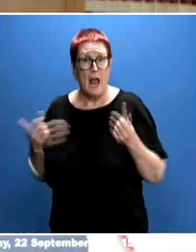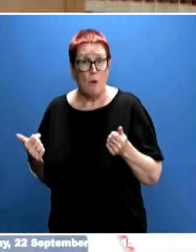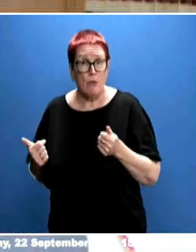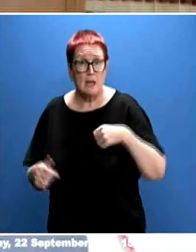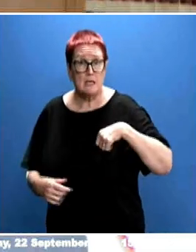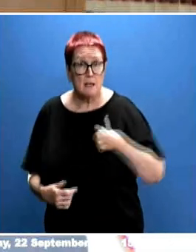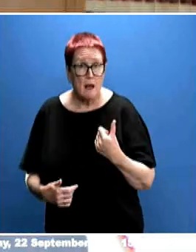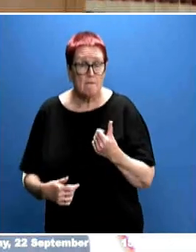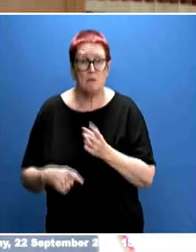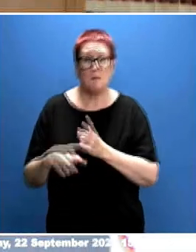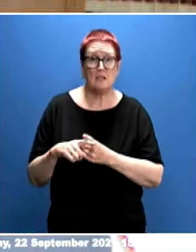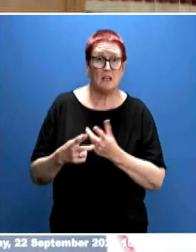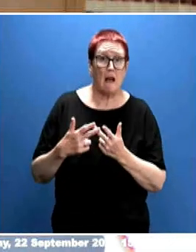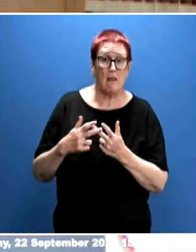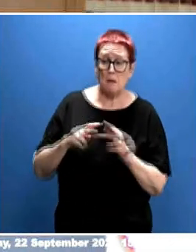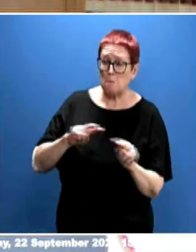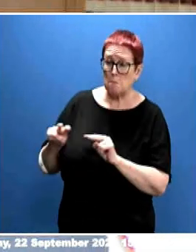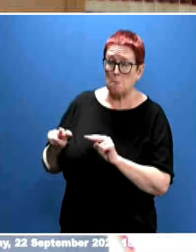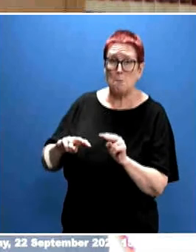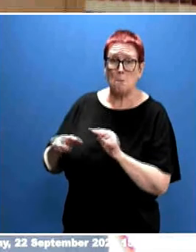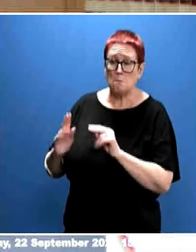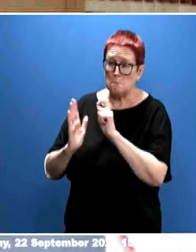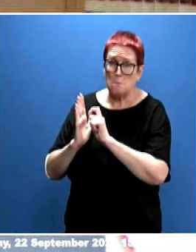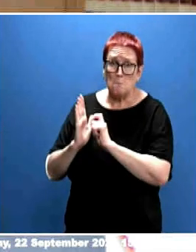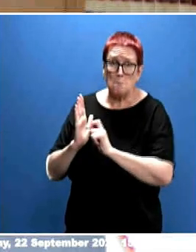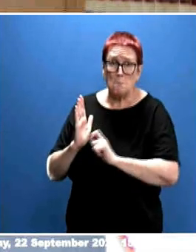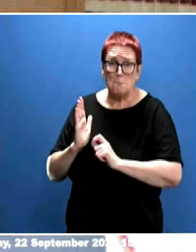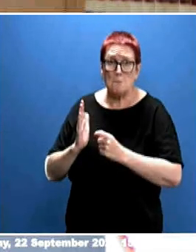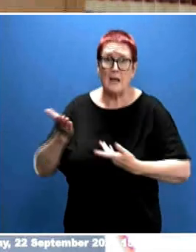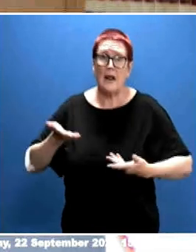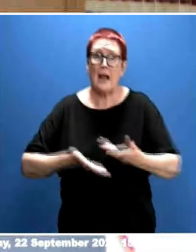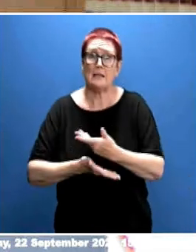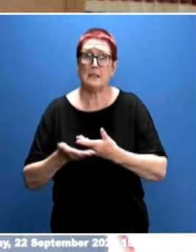as observations recorded and discussed at the management team,